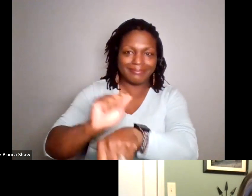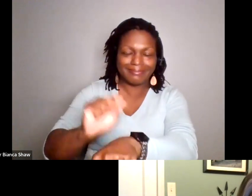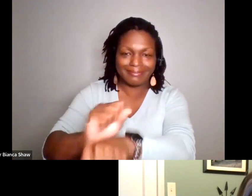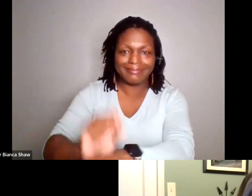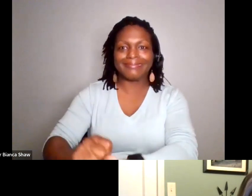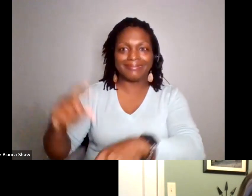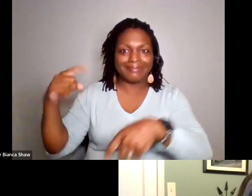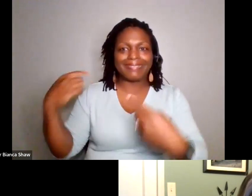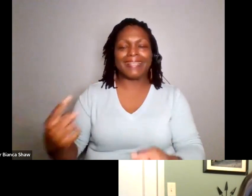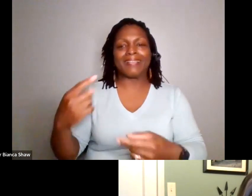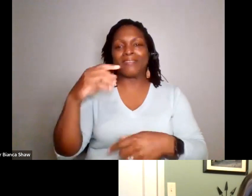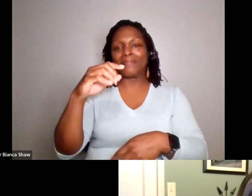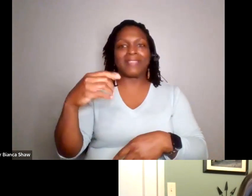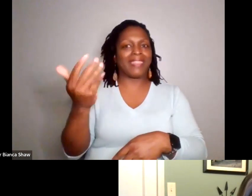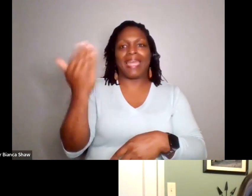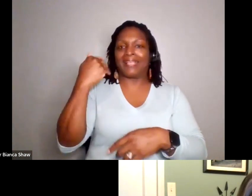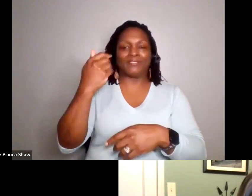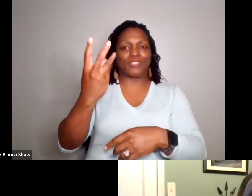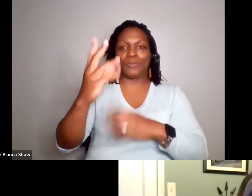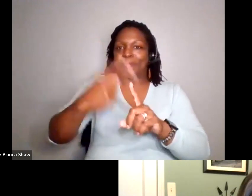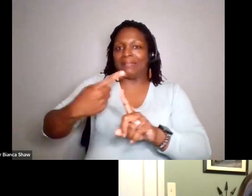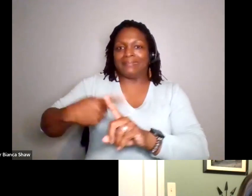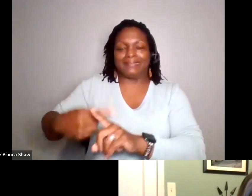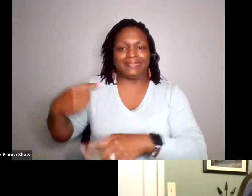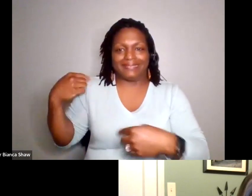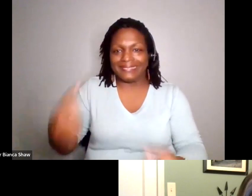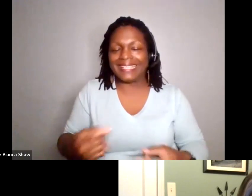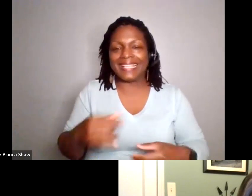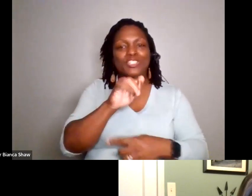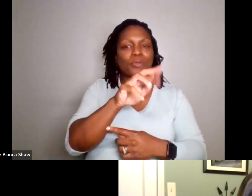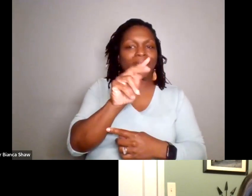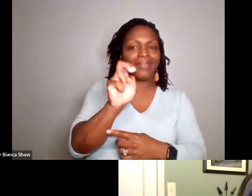And so that is Jordan Briscoe Elatia.